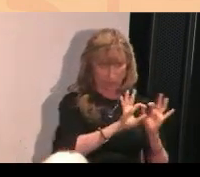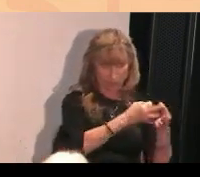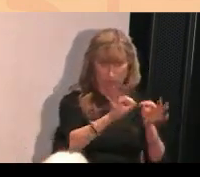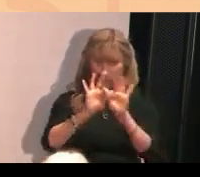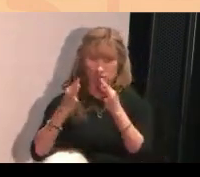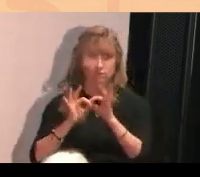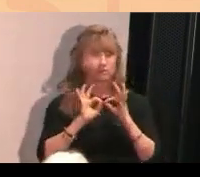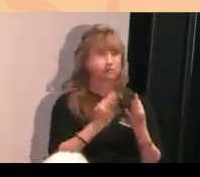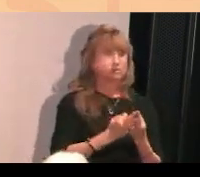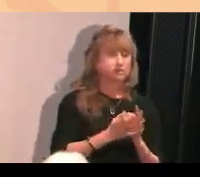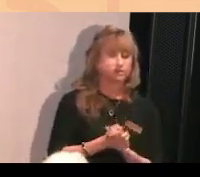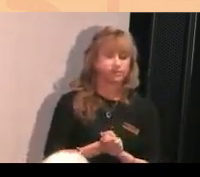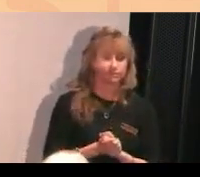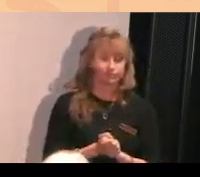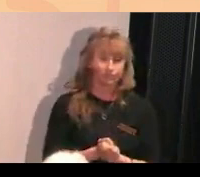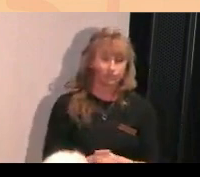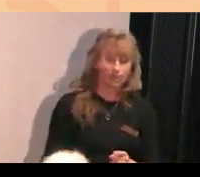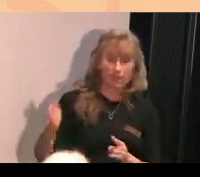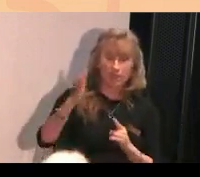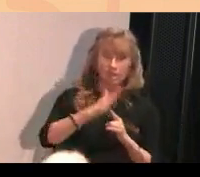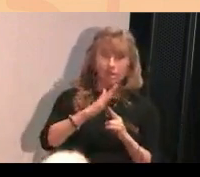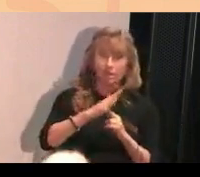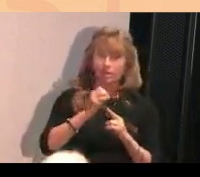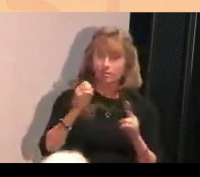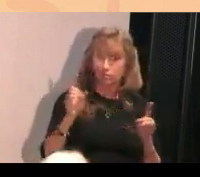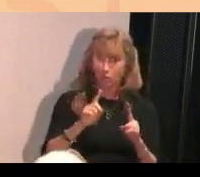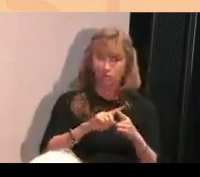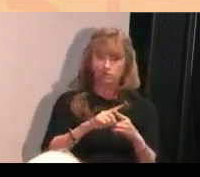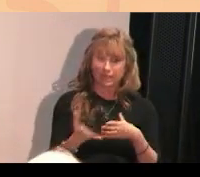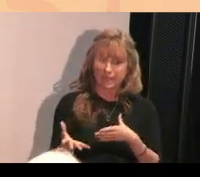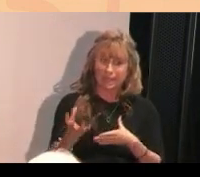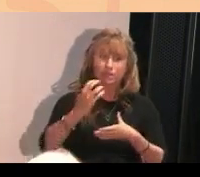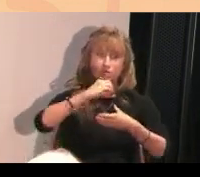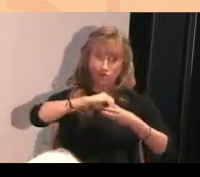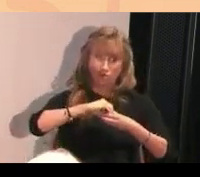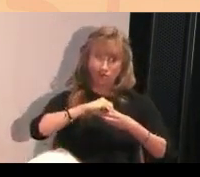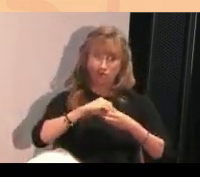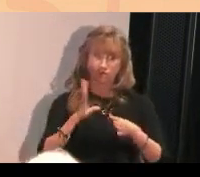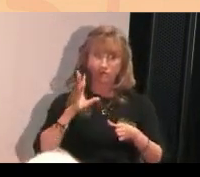key considerations raised were inclusive participation and representation